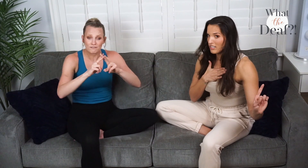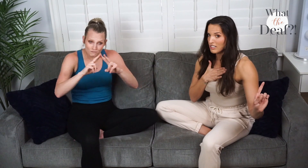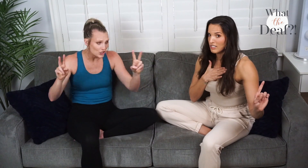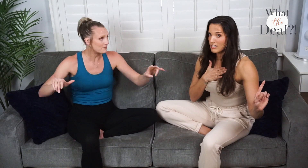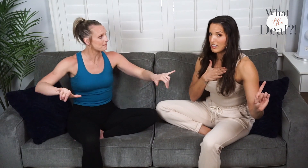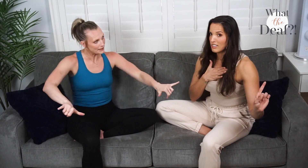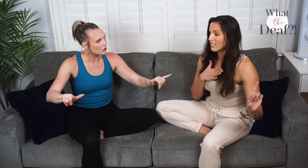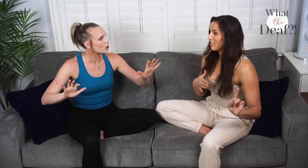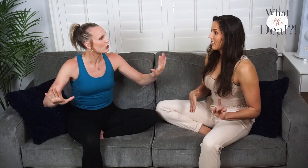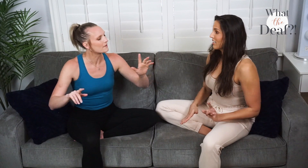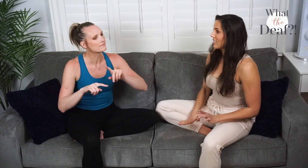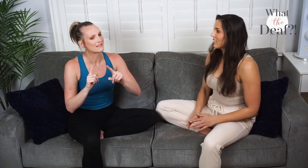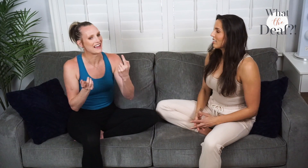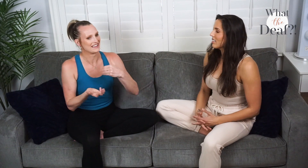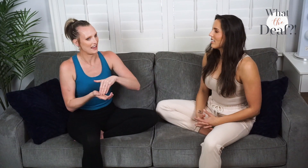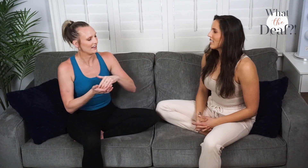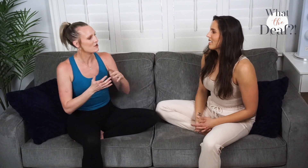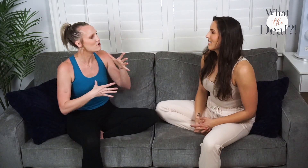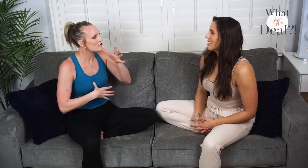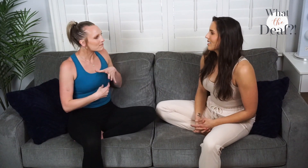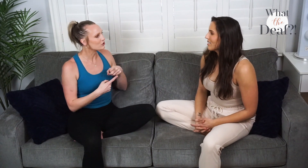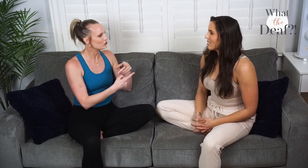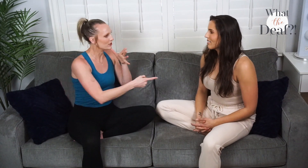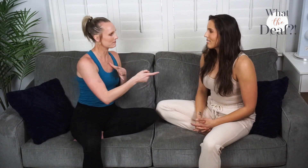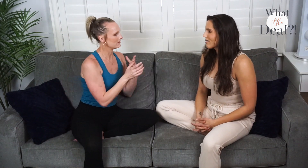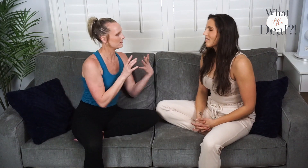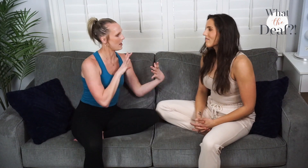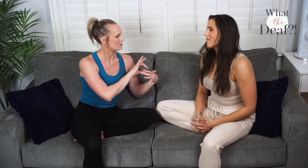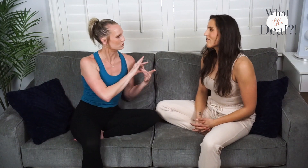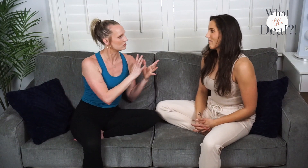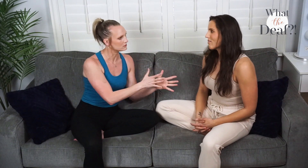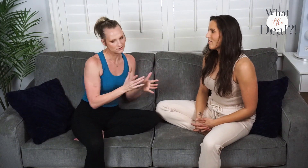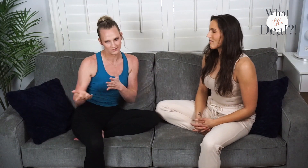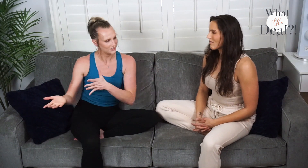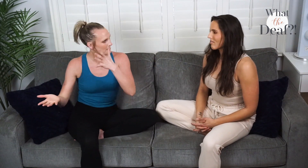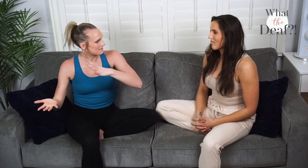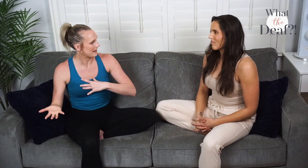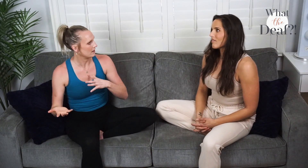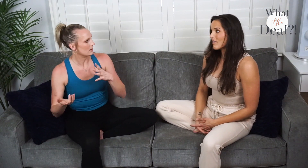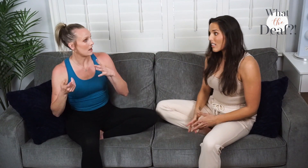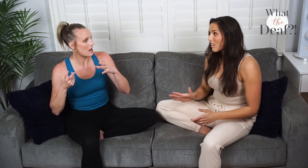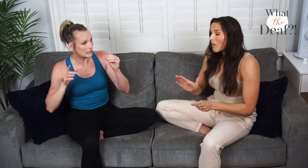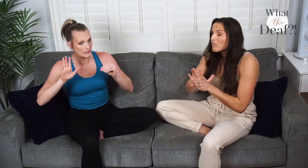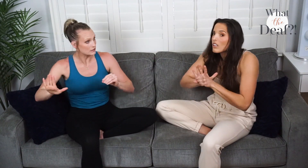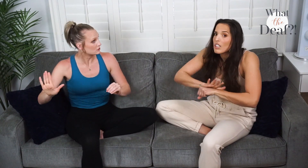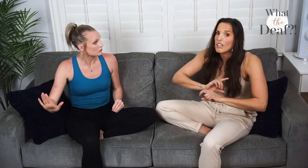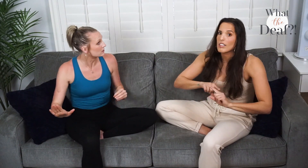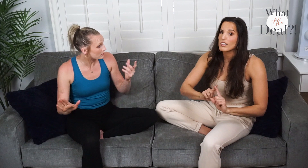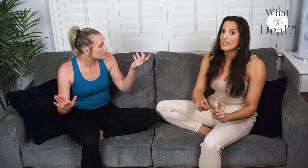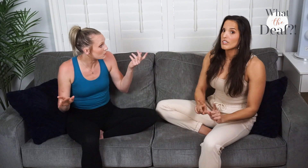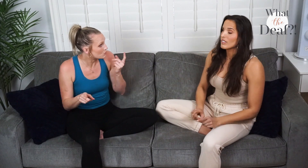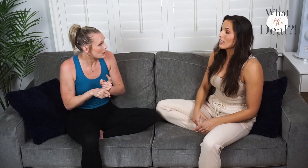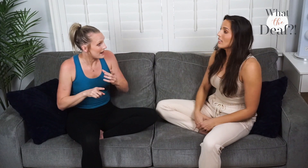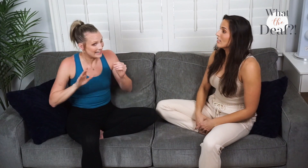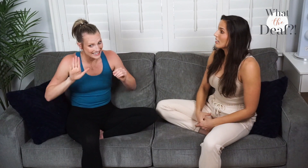Oh yeah! It’s very similar but again, woman to woman, our connection is different from mine to his. Completely different!